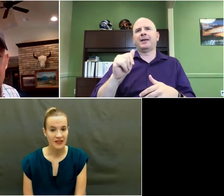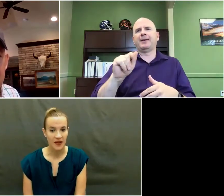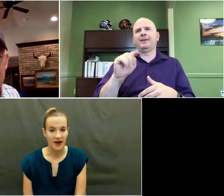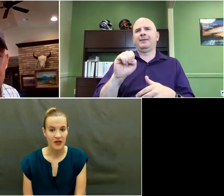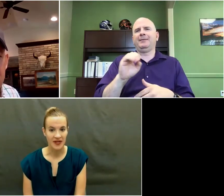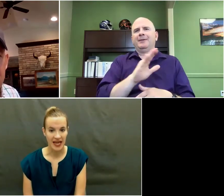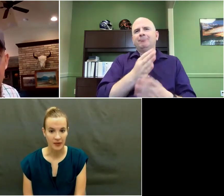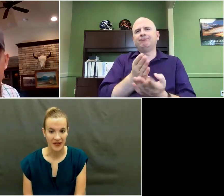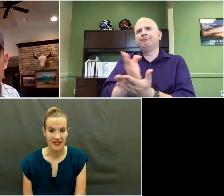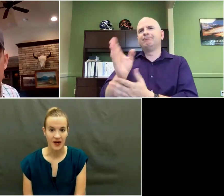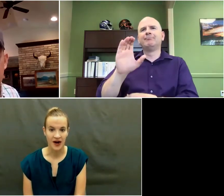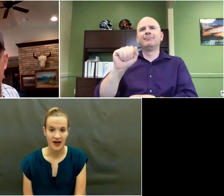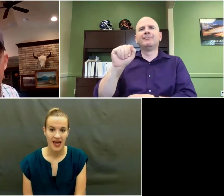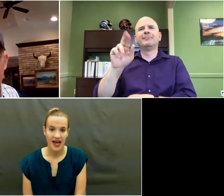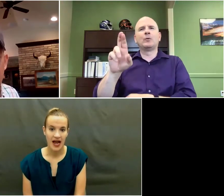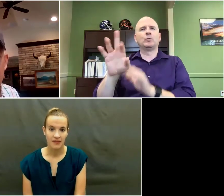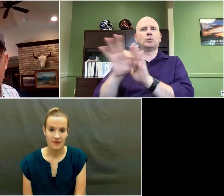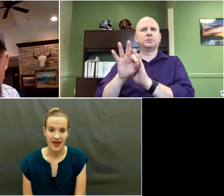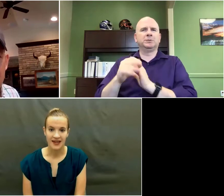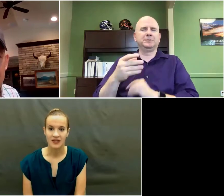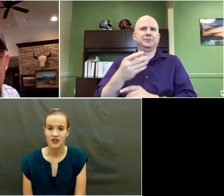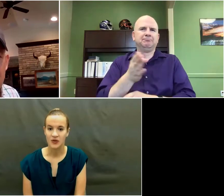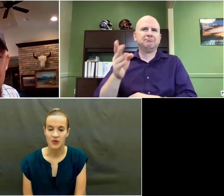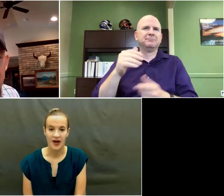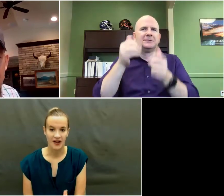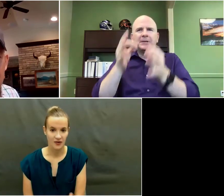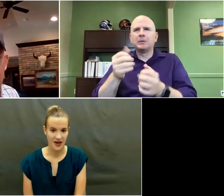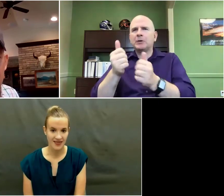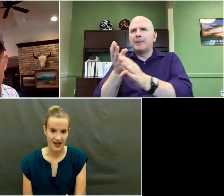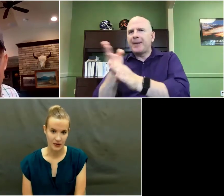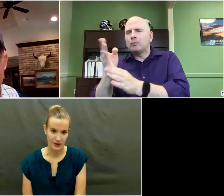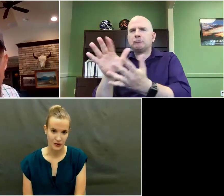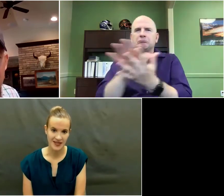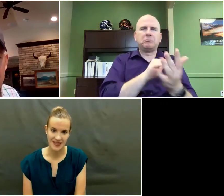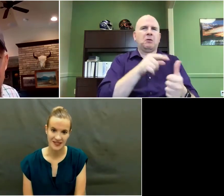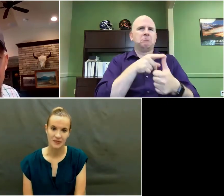what their unique capabilities are, and help them then to create that career choice and to pick a